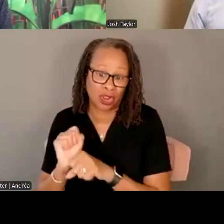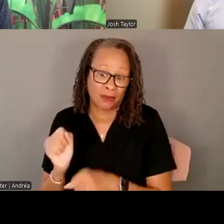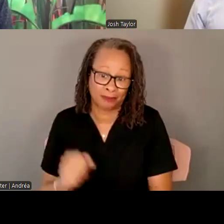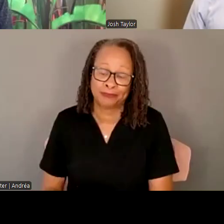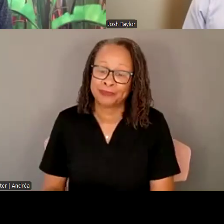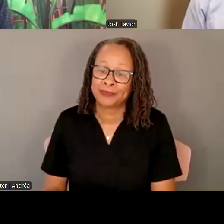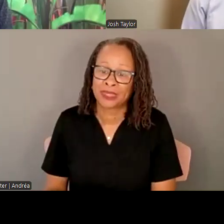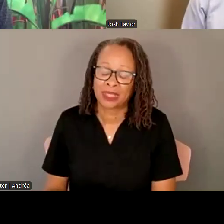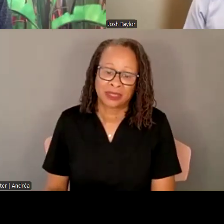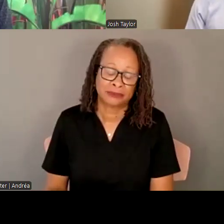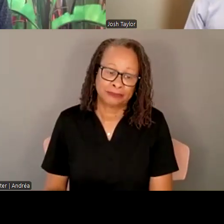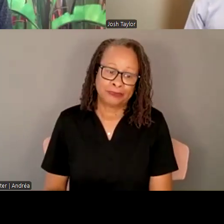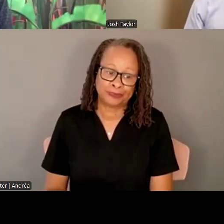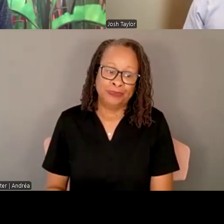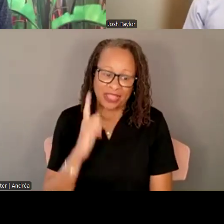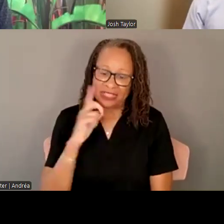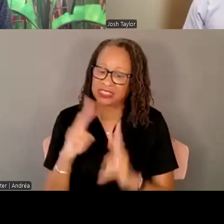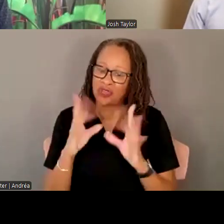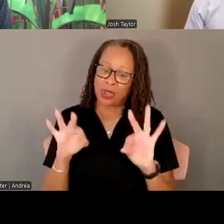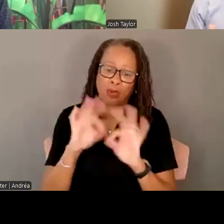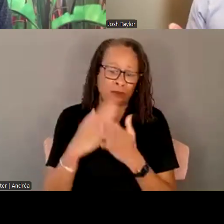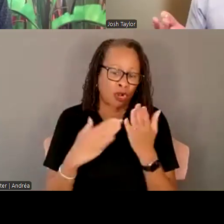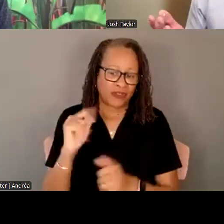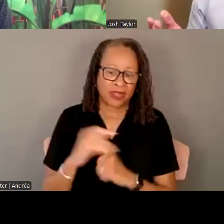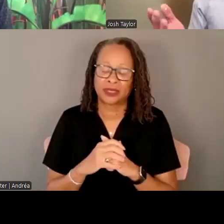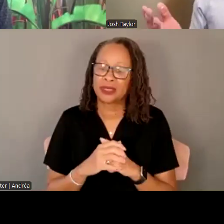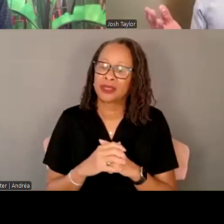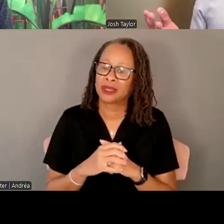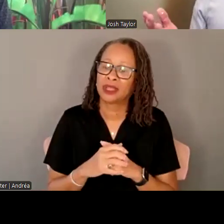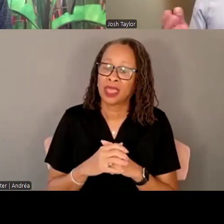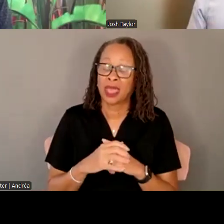So I think that's really important part of it. I would say the place I've heard